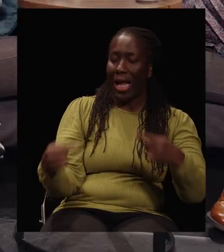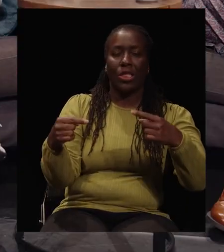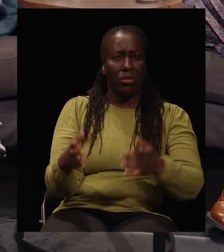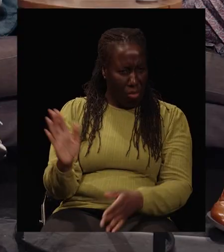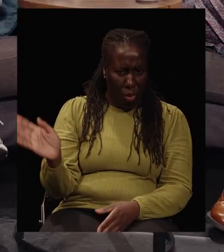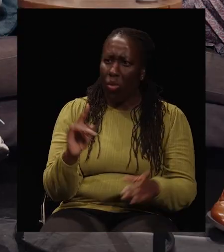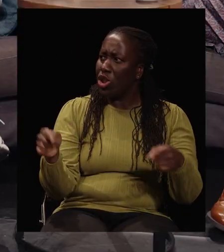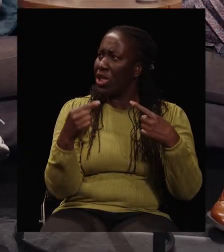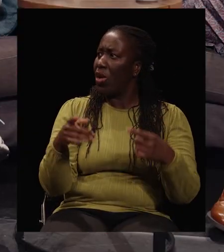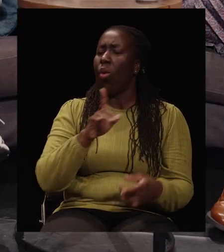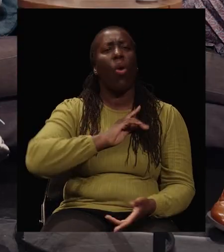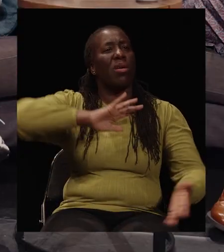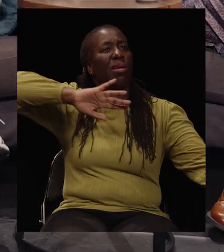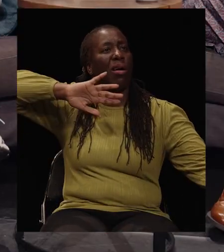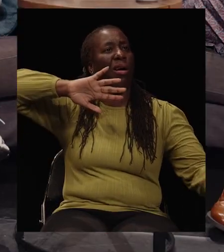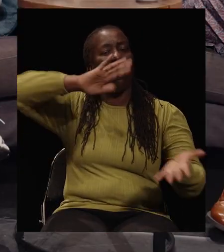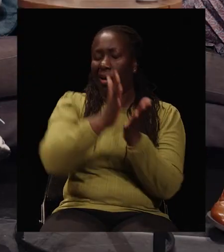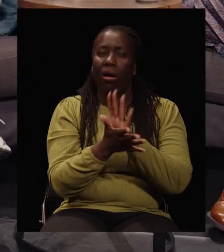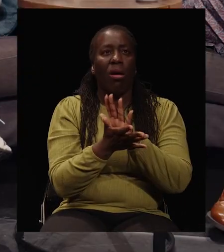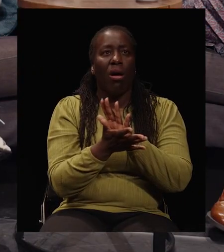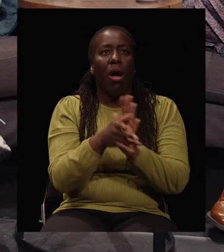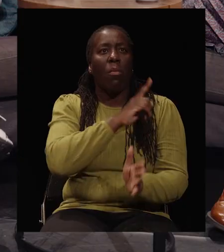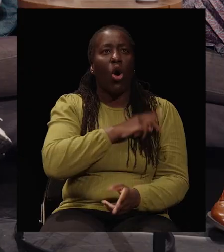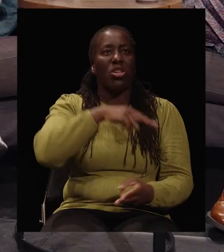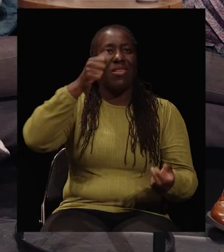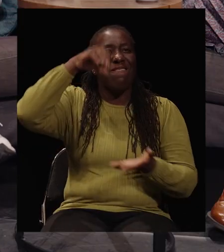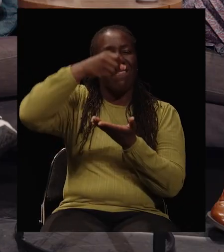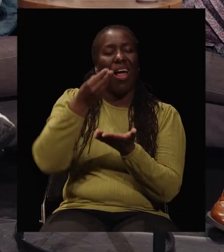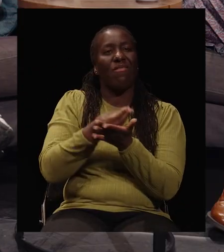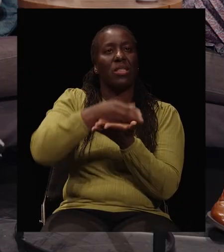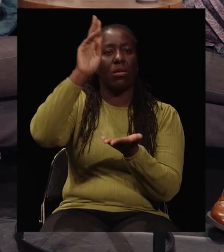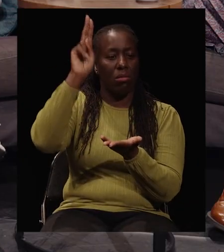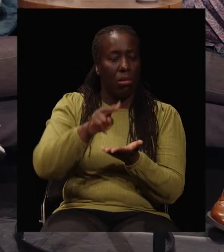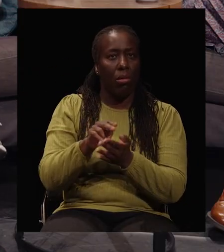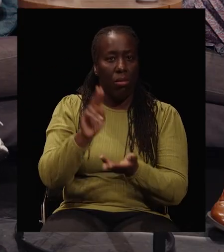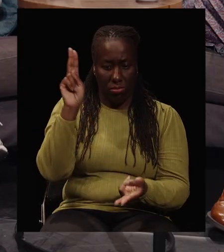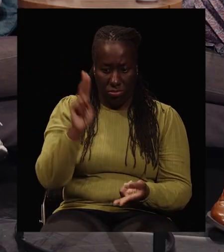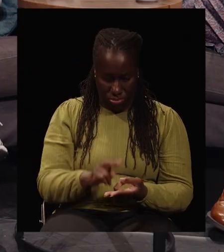'cause they've been decimated by funding and a literal plague and all of it, right? So they're all difficult.